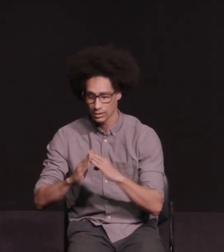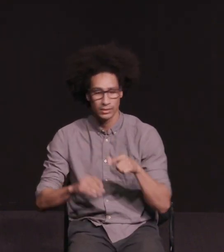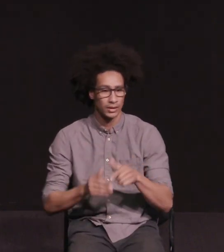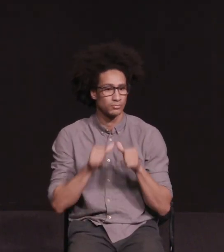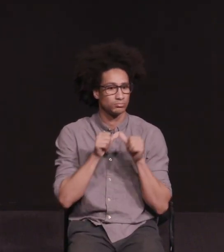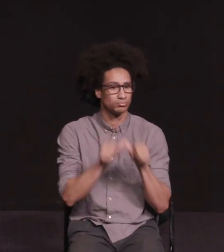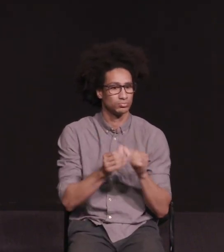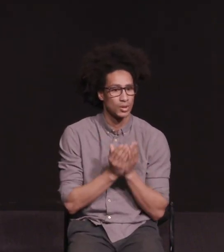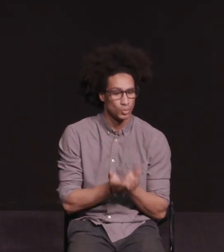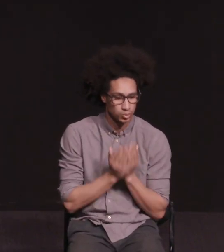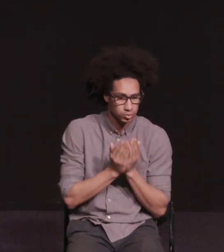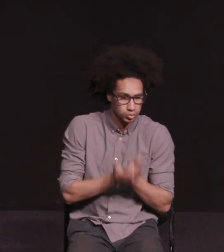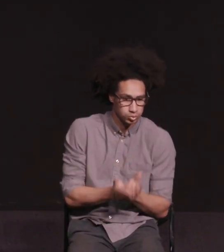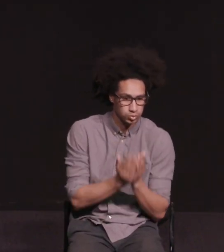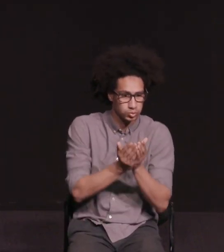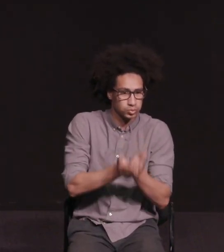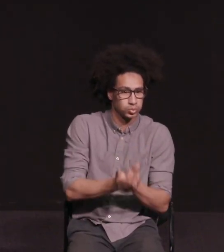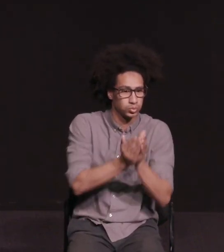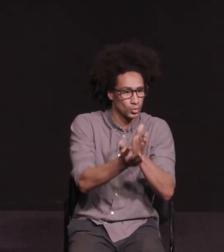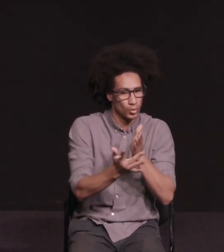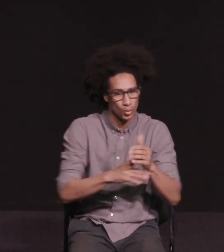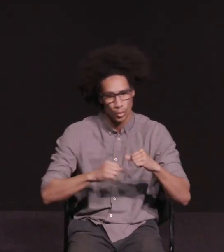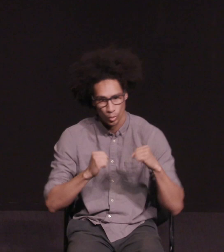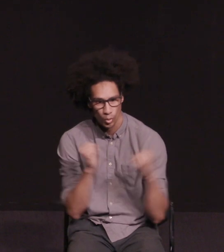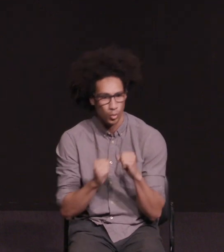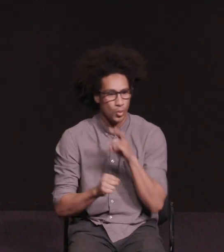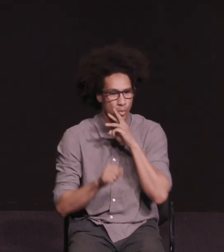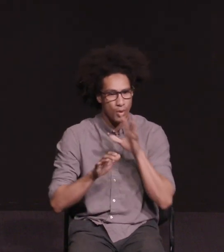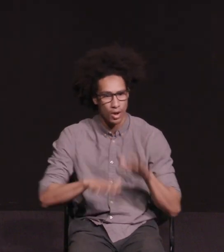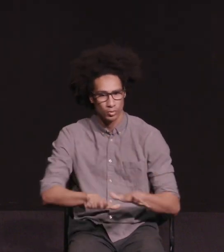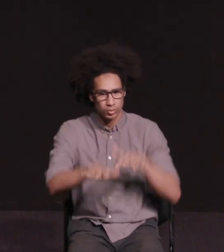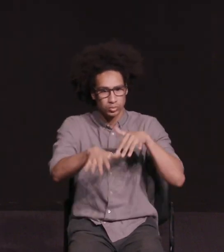treacherous waters of the Atlantic upon departure from